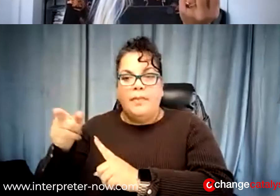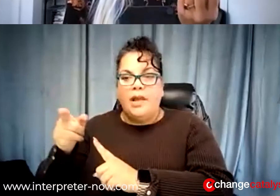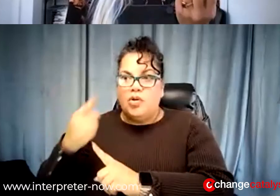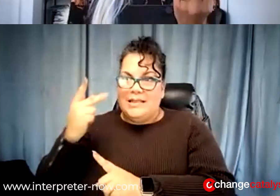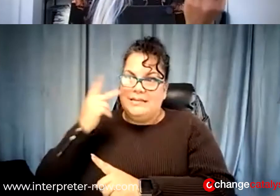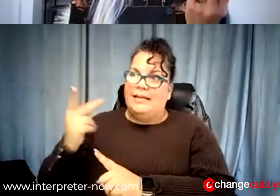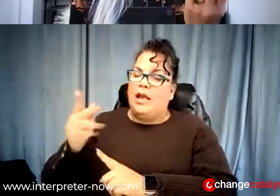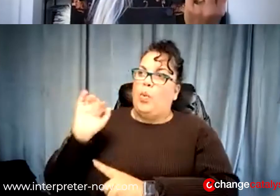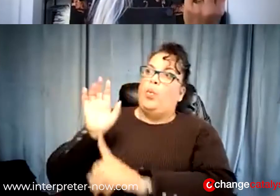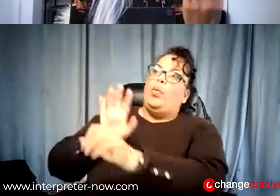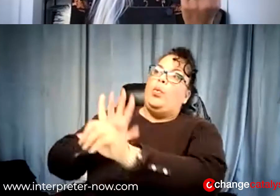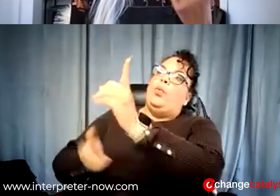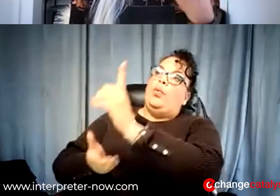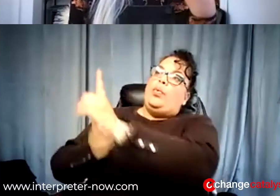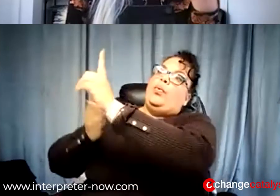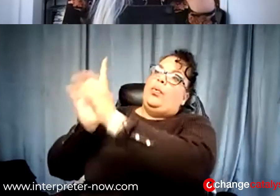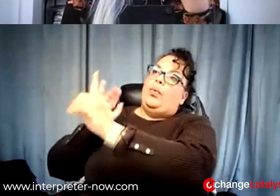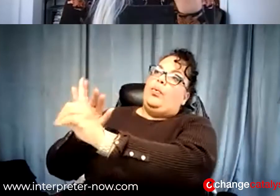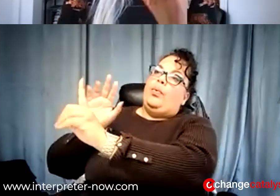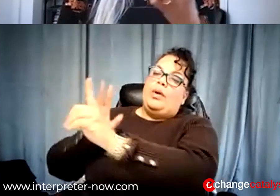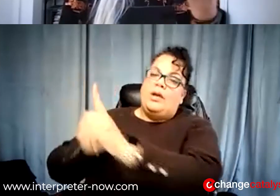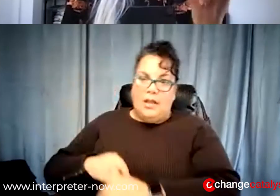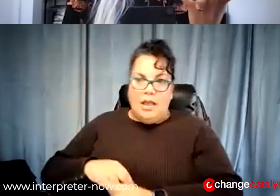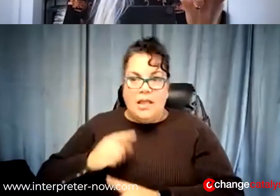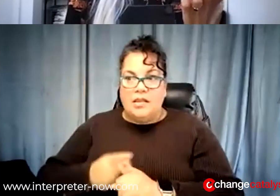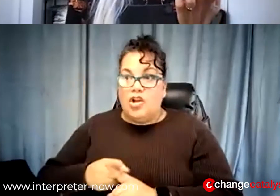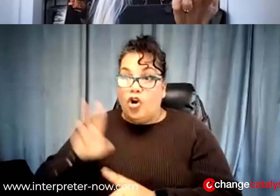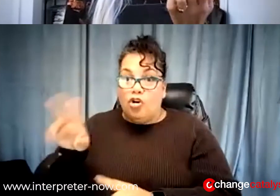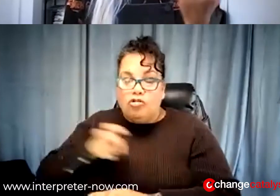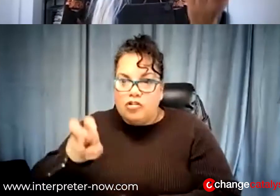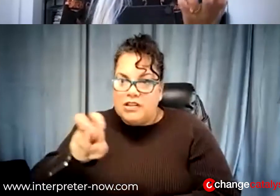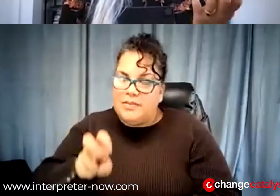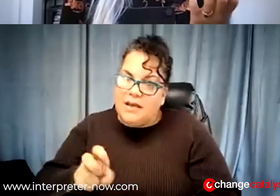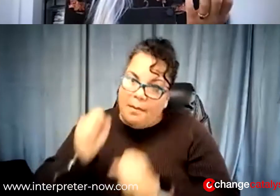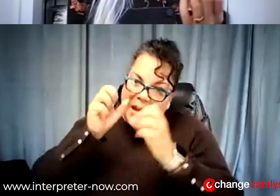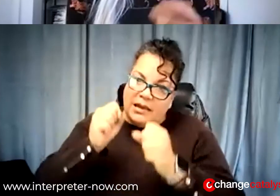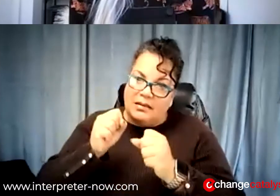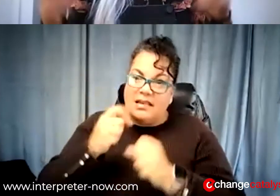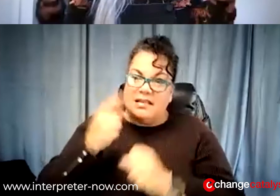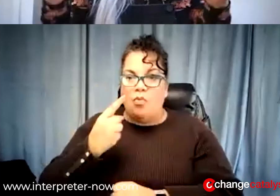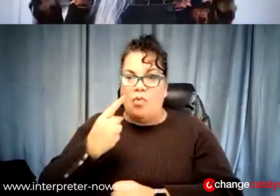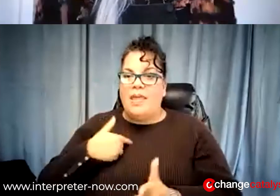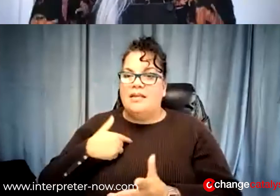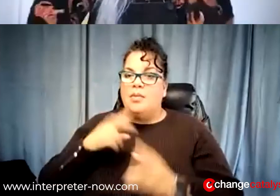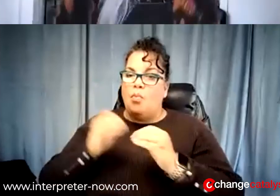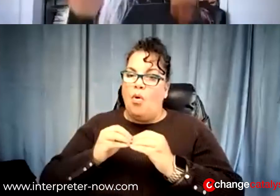who they think, whose journey has been exceptional and fascinating and super interesting, it's usually somebody who's a lot more "approachable." They are a teacher.